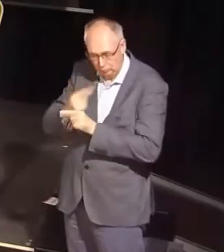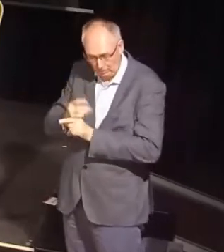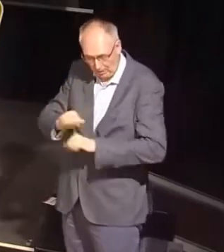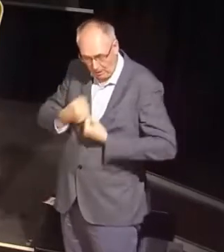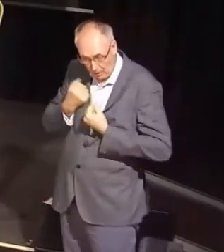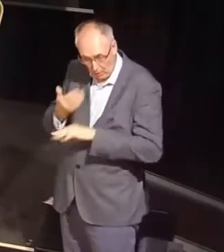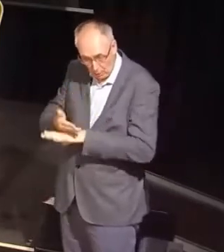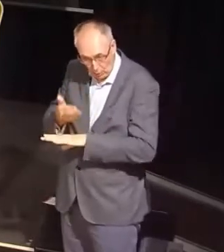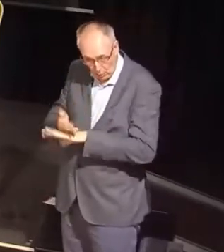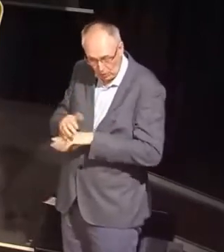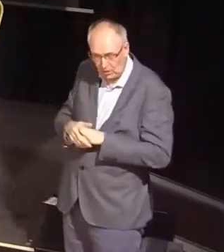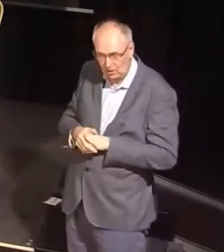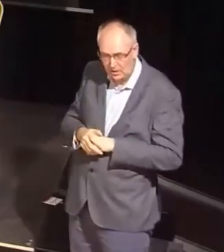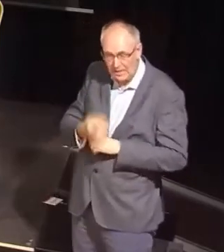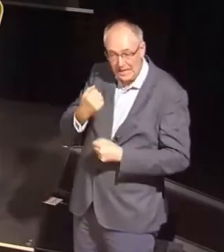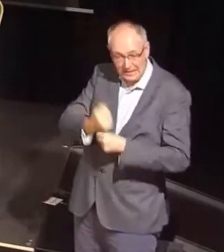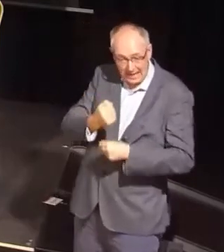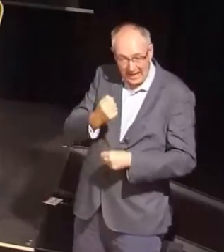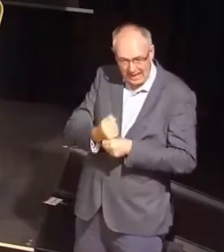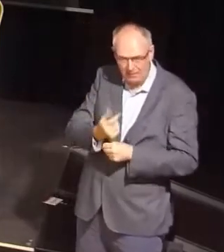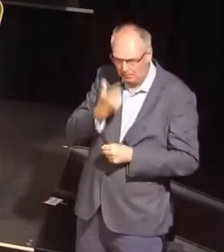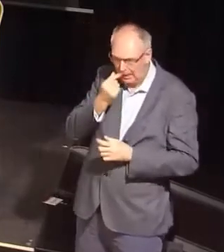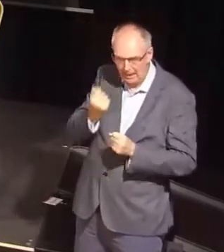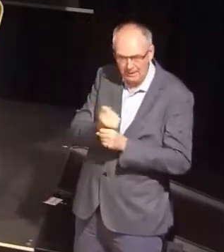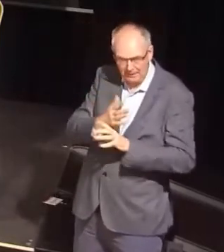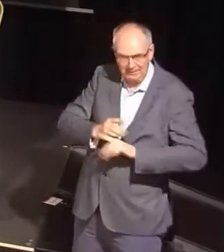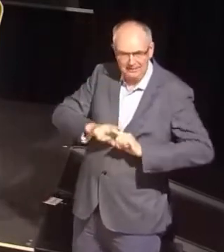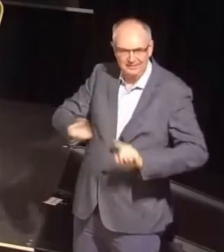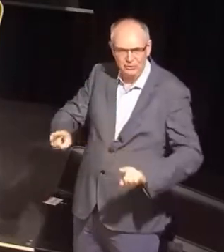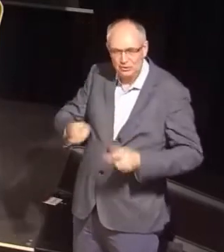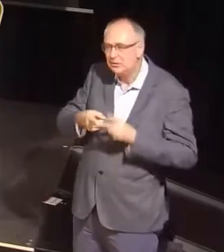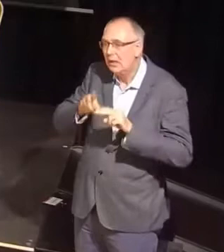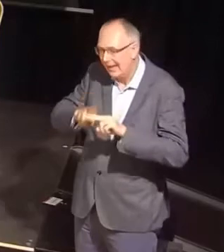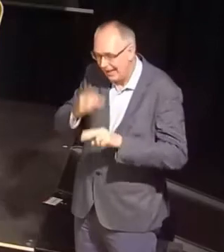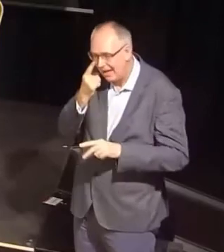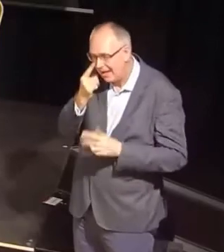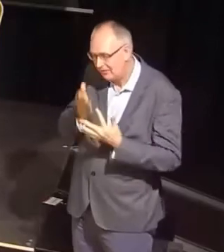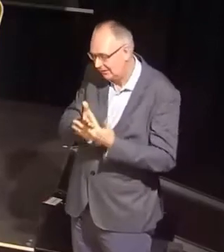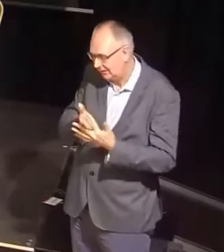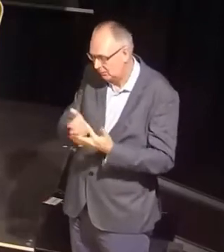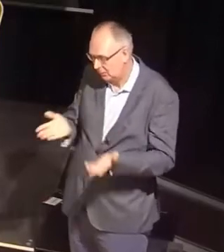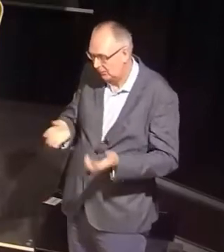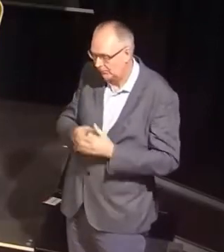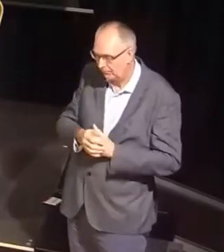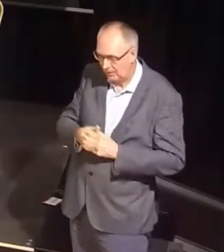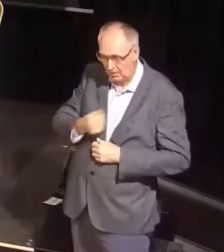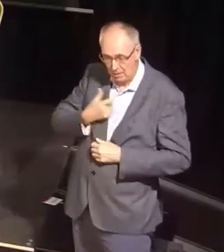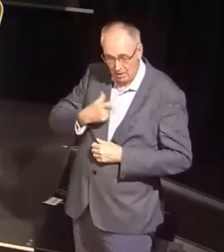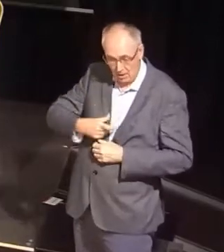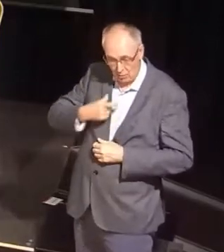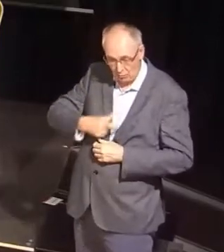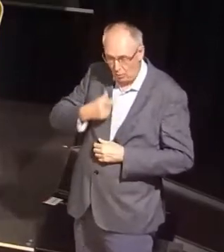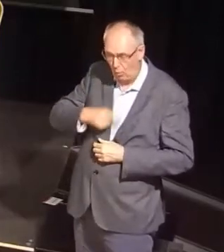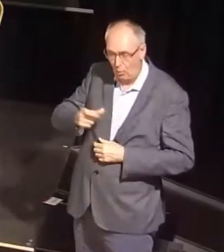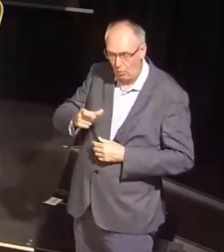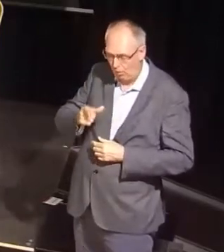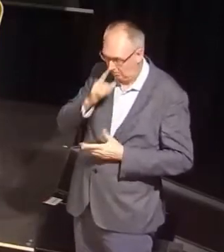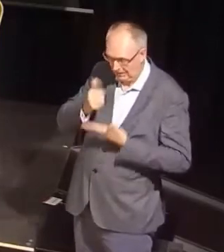and the difference gaming can make when it's accessible. In my role at Everyone Can, I provide assistive technology assessments,